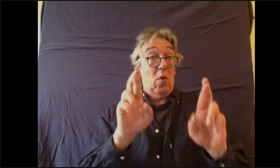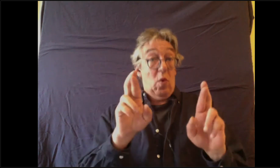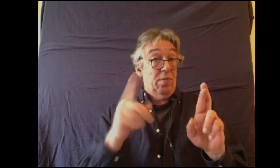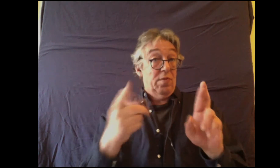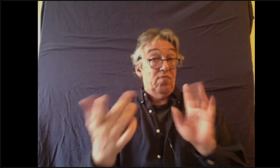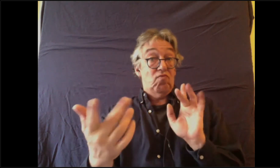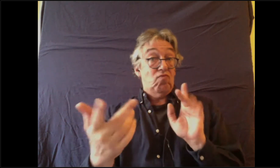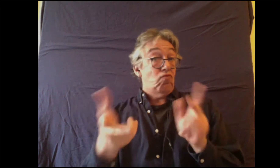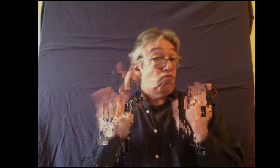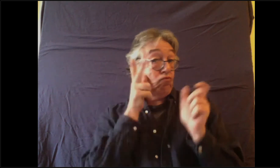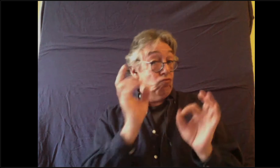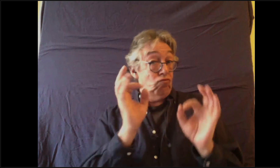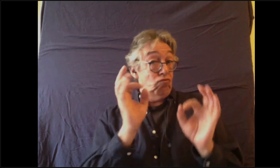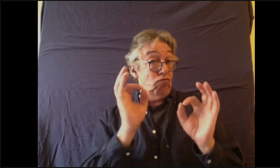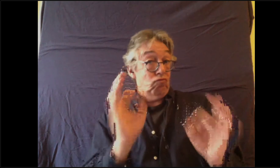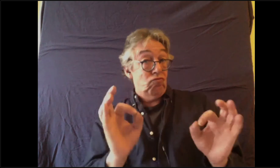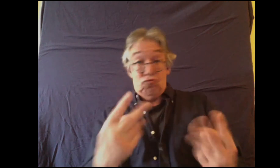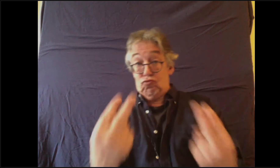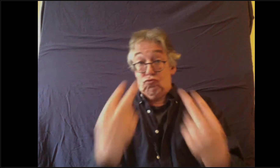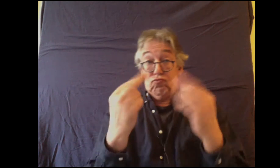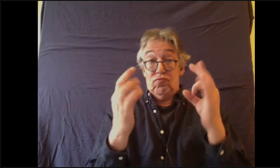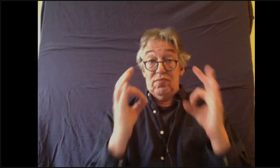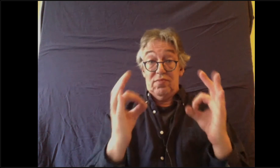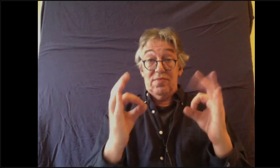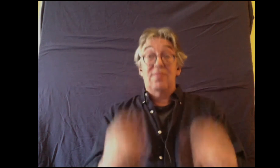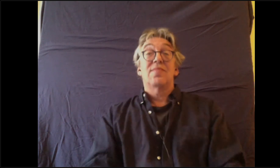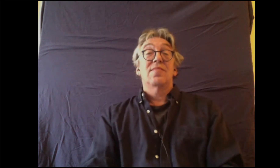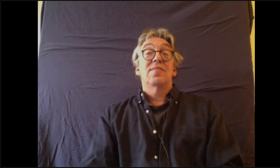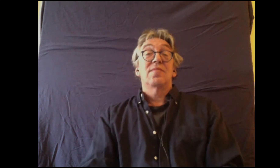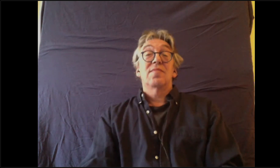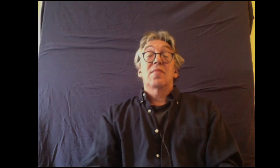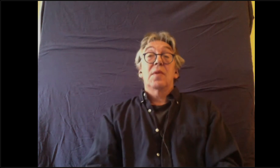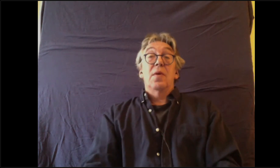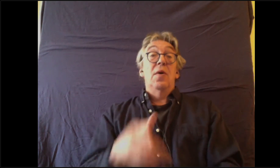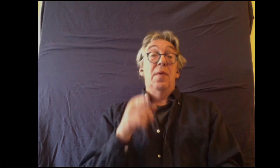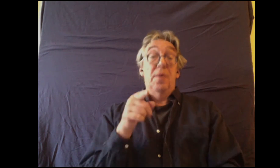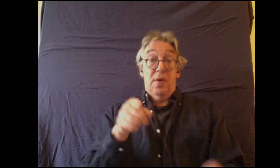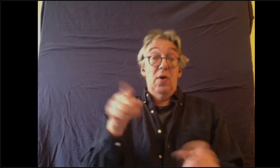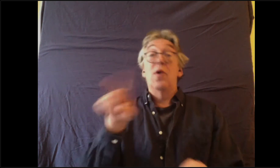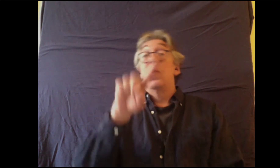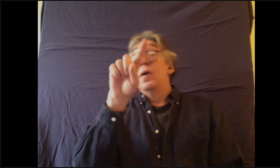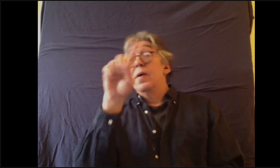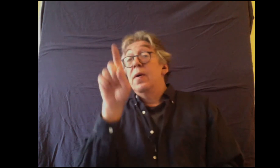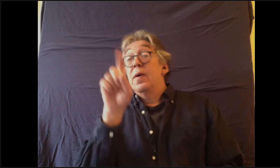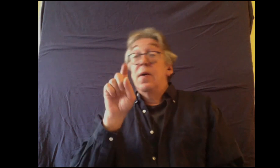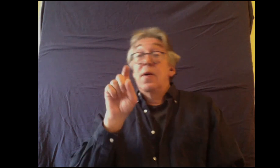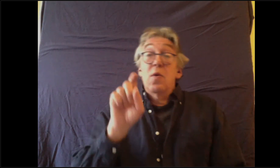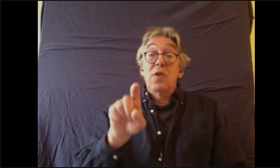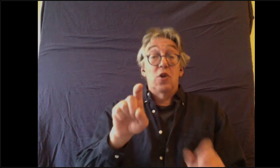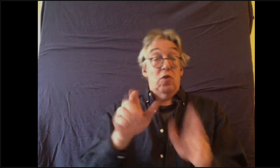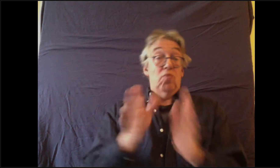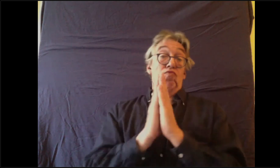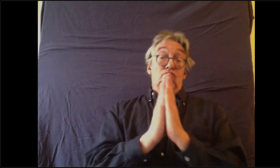If you have any questions in terms of content or logistics don't hesitate to put them in the chat mode.